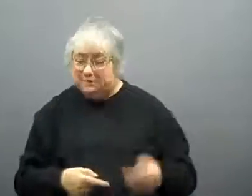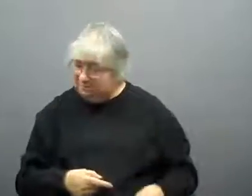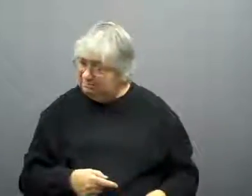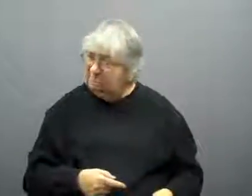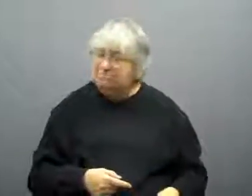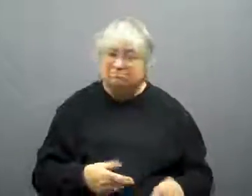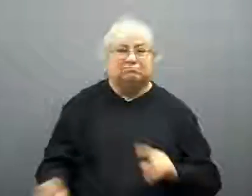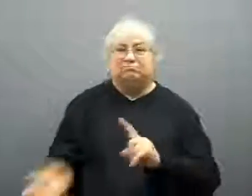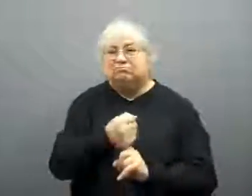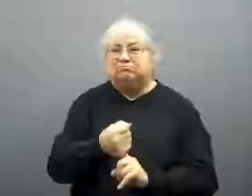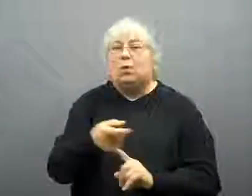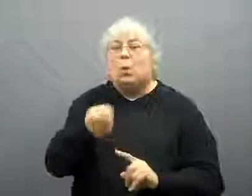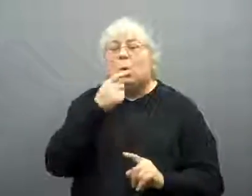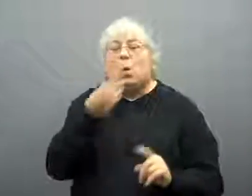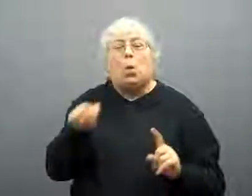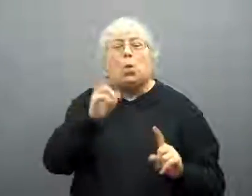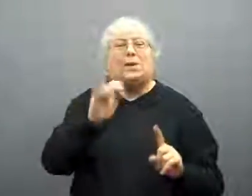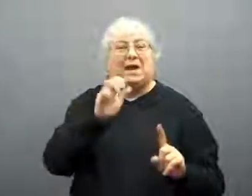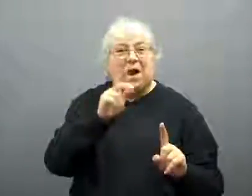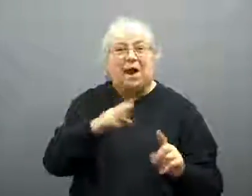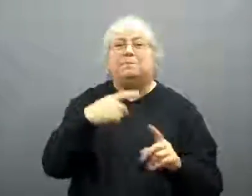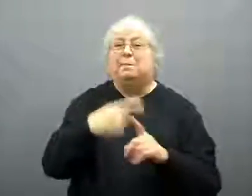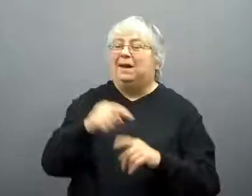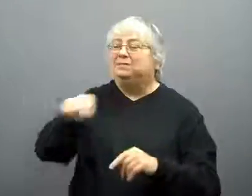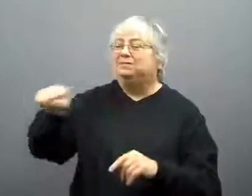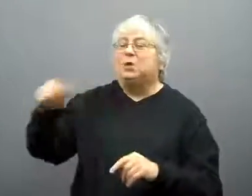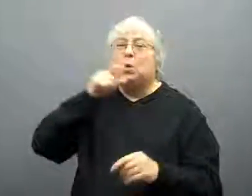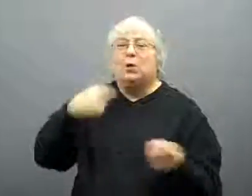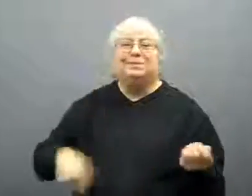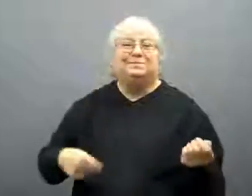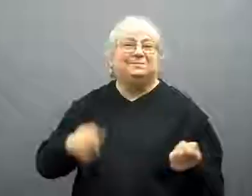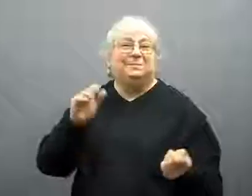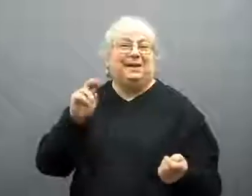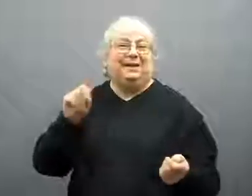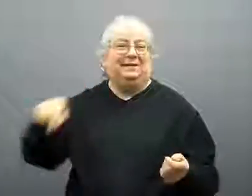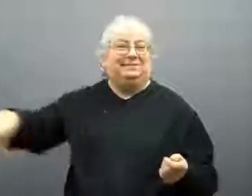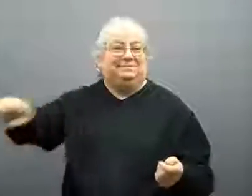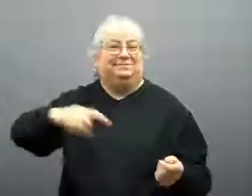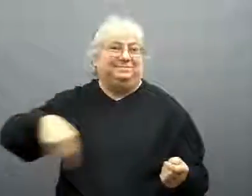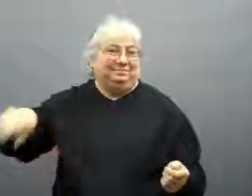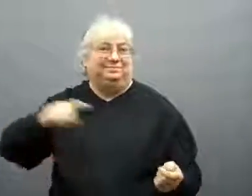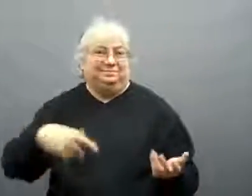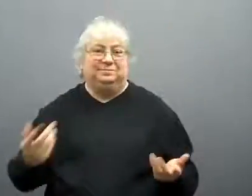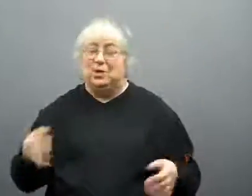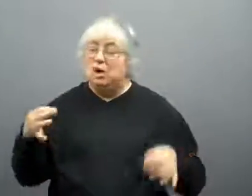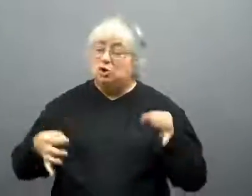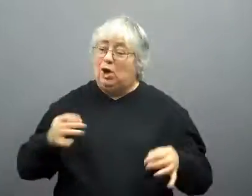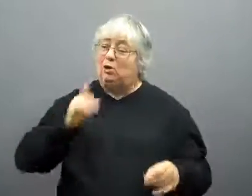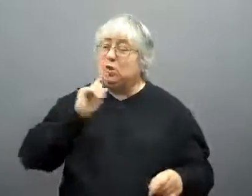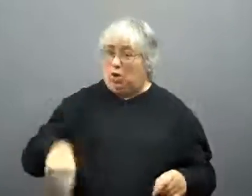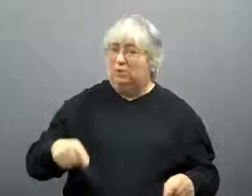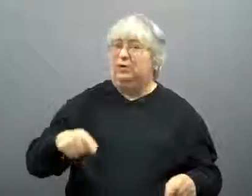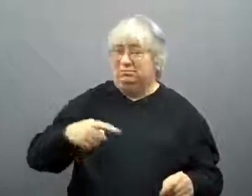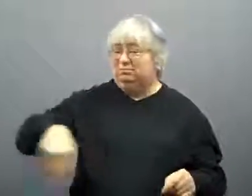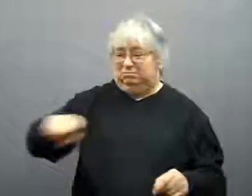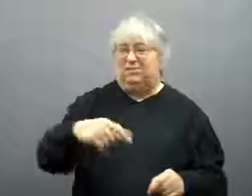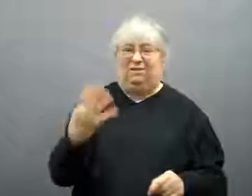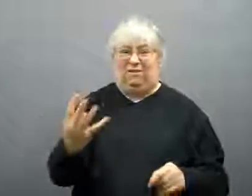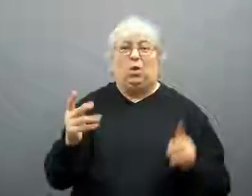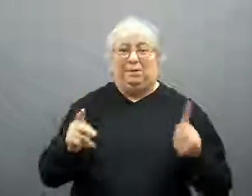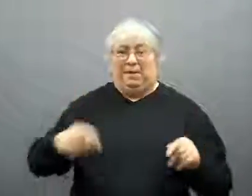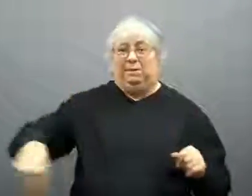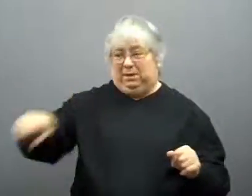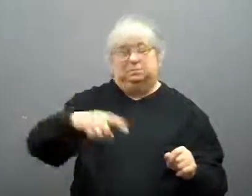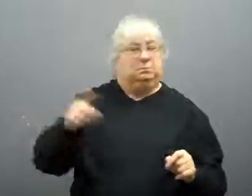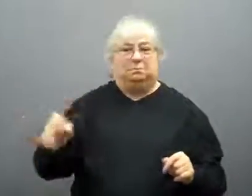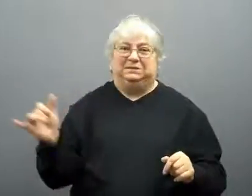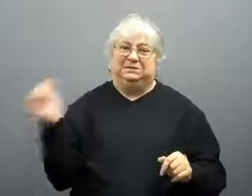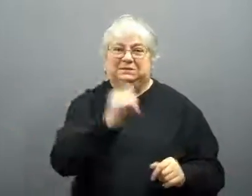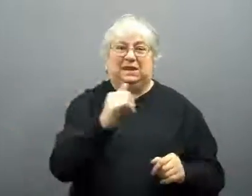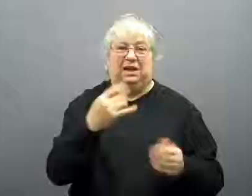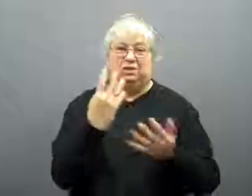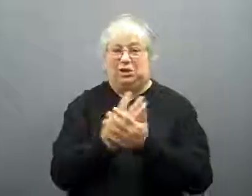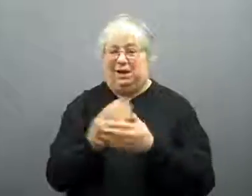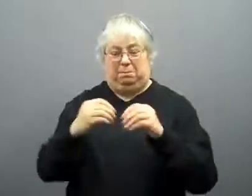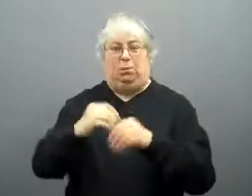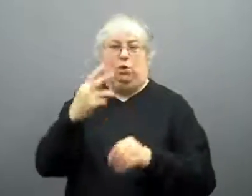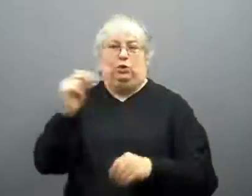They were arrested along with the owners of the club.